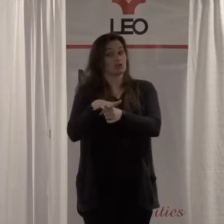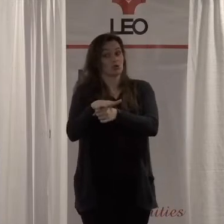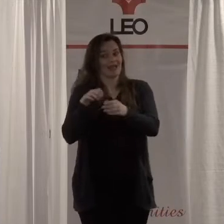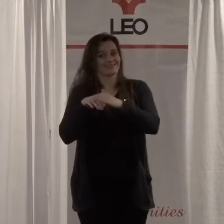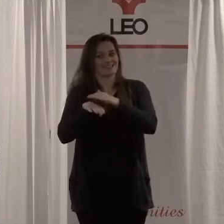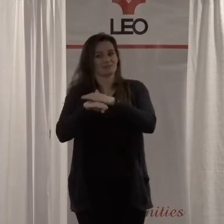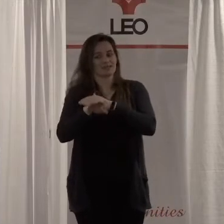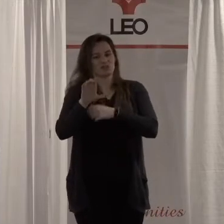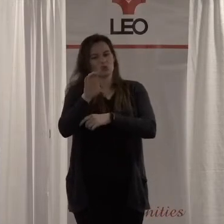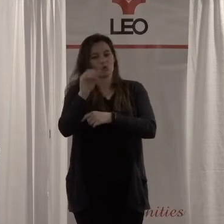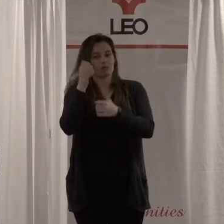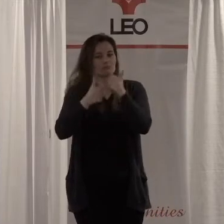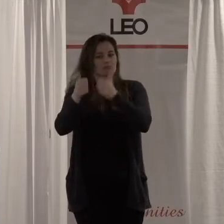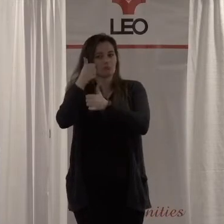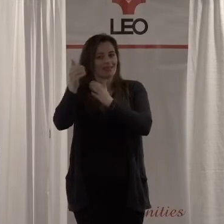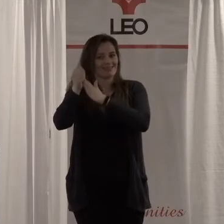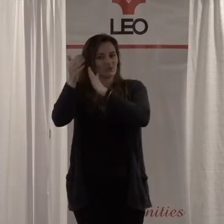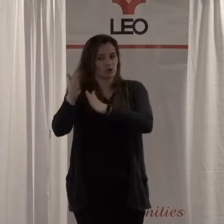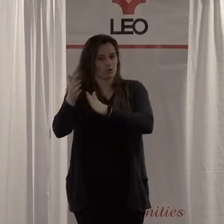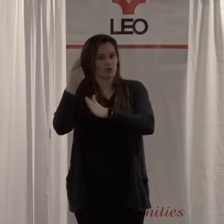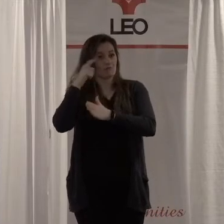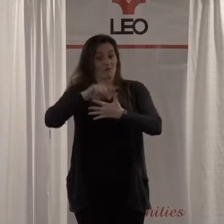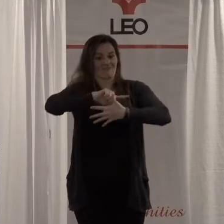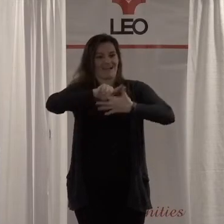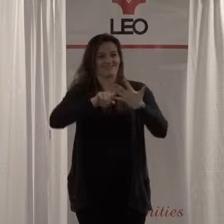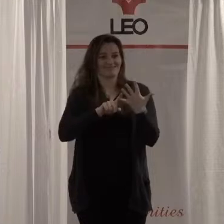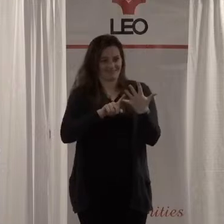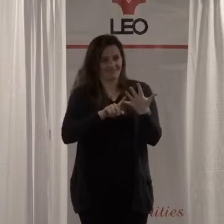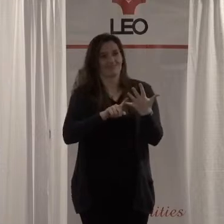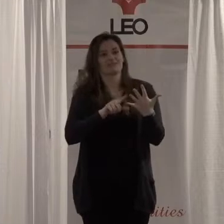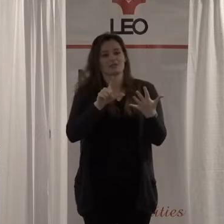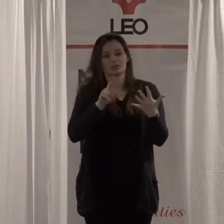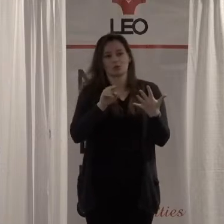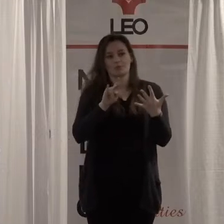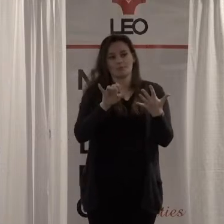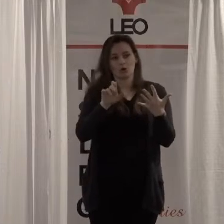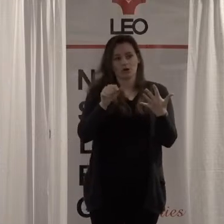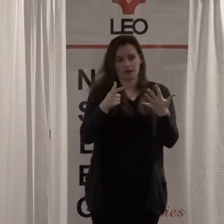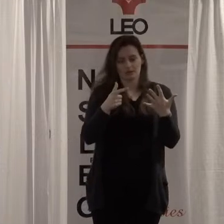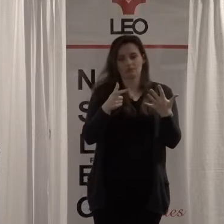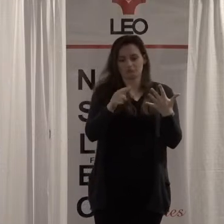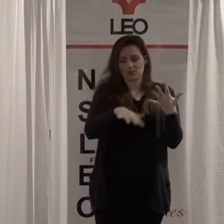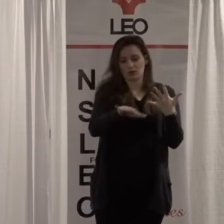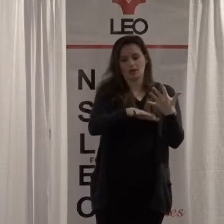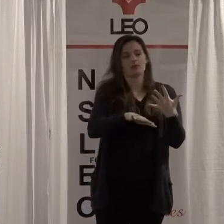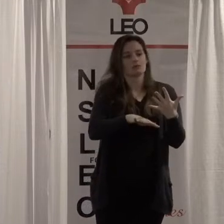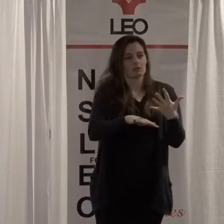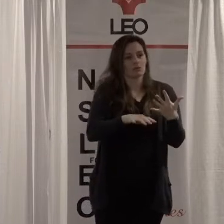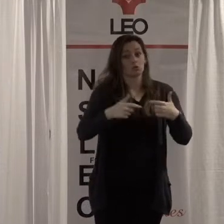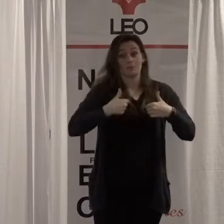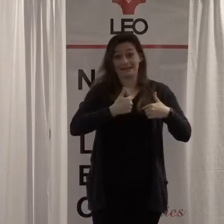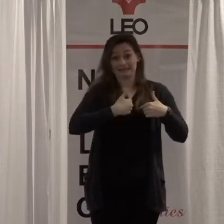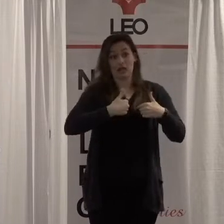FOR THE 5 MUNICIPALITIES IN LUNENBERG COUNTY AND AS A PERSON LIVING WITH A DISABILITY